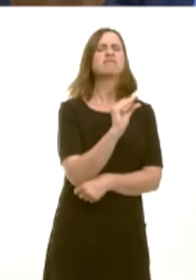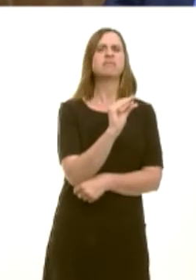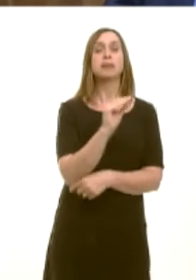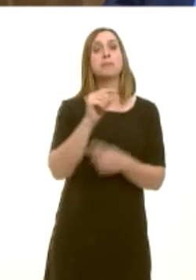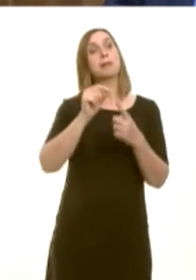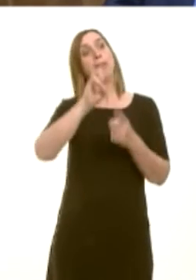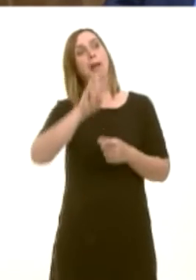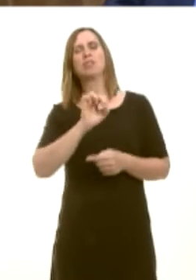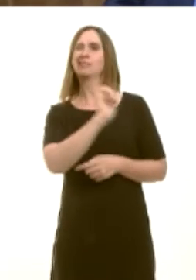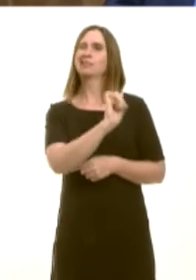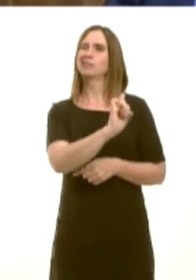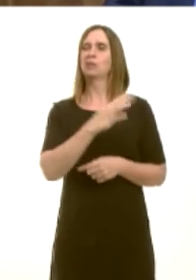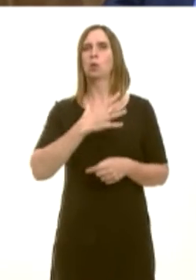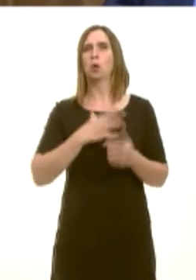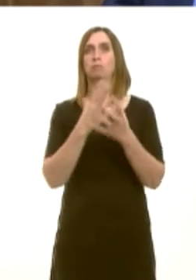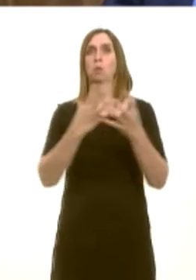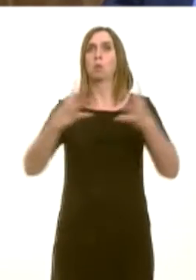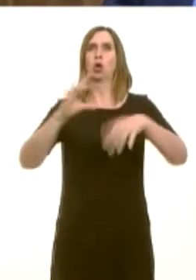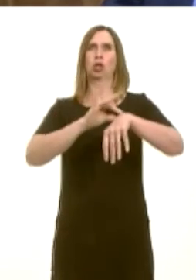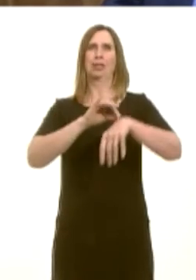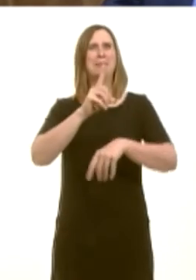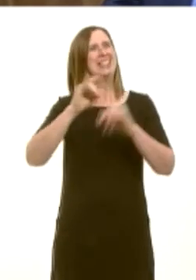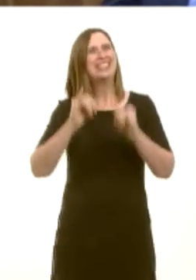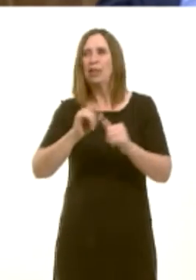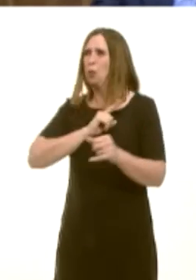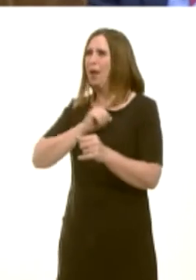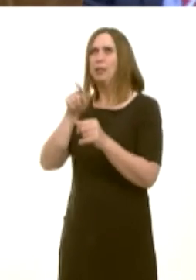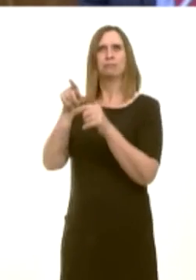would have it, more doctors. Inevitably, if youíre trying to ensure that people consume